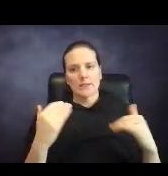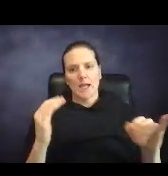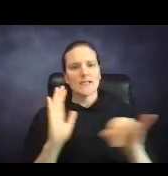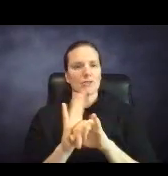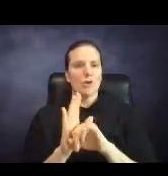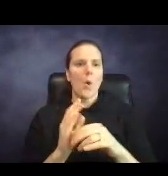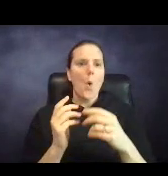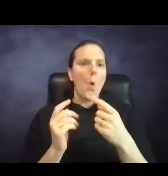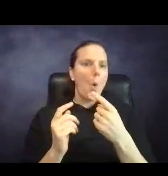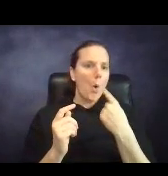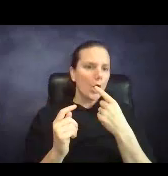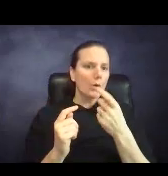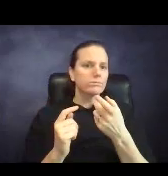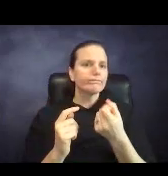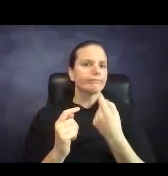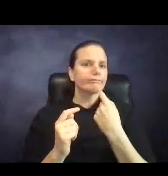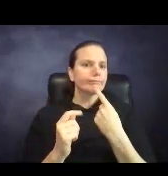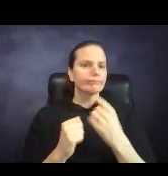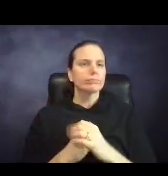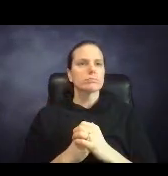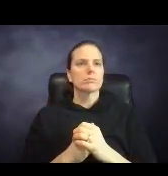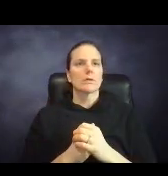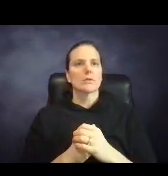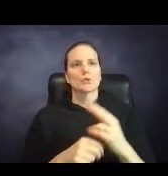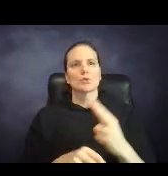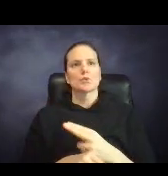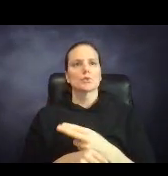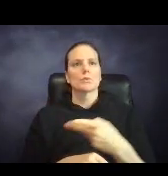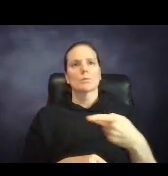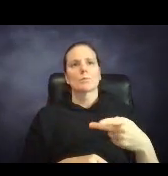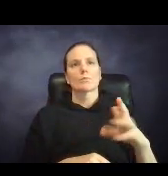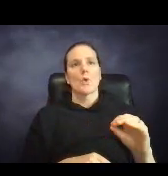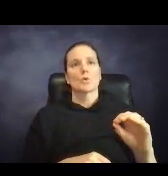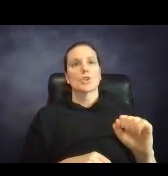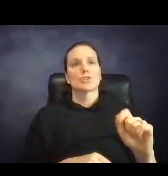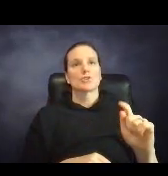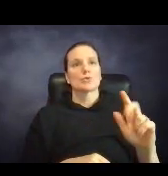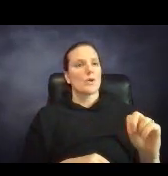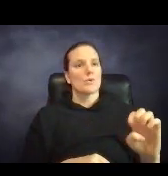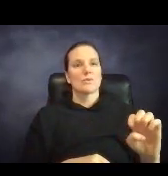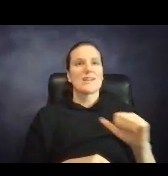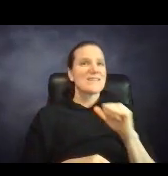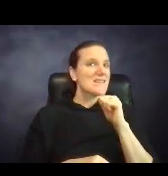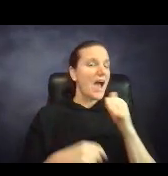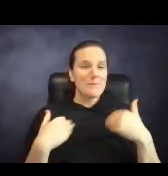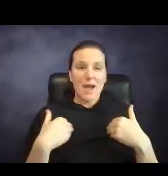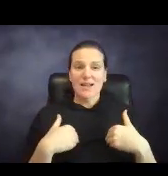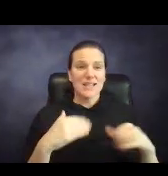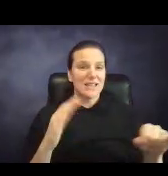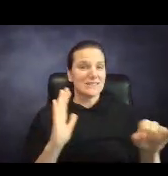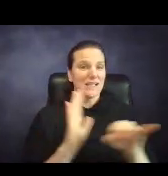And then we also were just using the progestin, the synthetic progesterone, not body identical progesterone. So it was still not perfect.